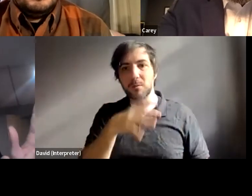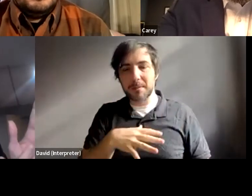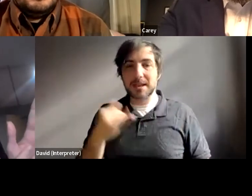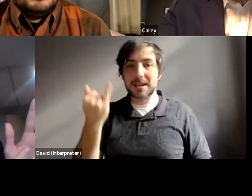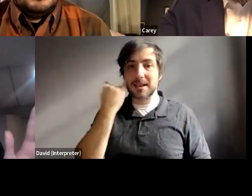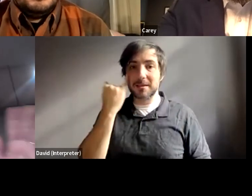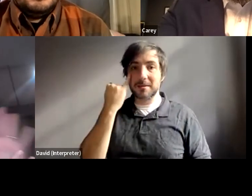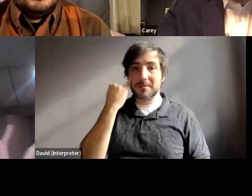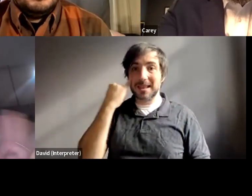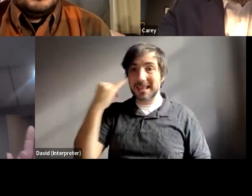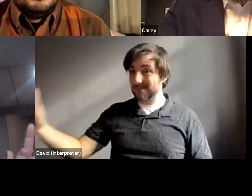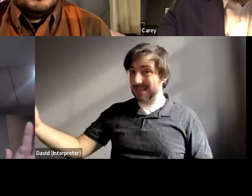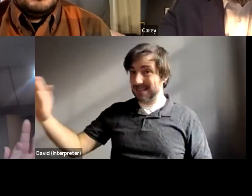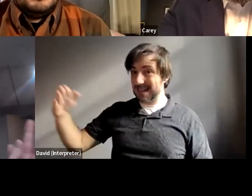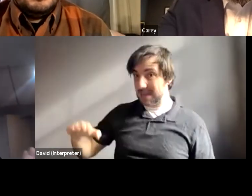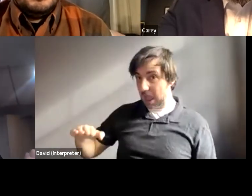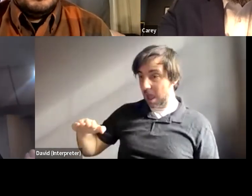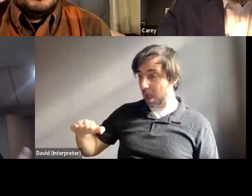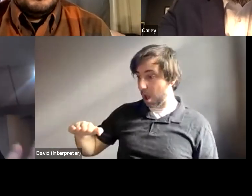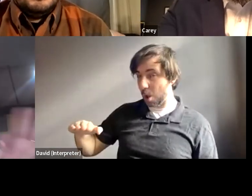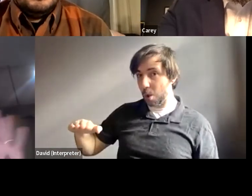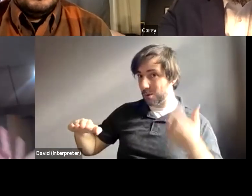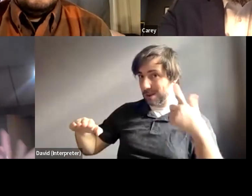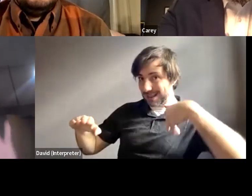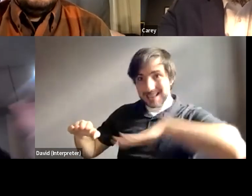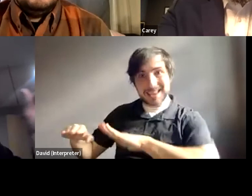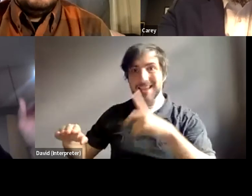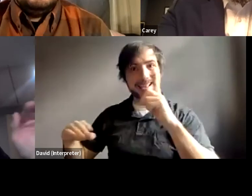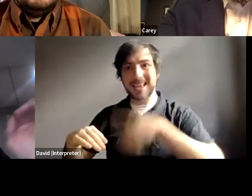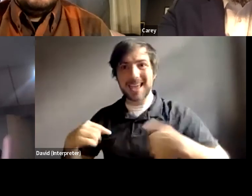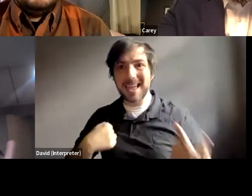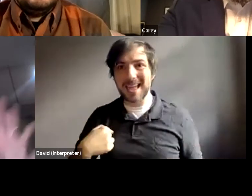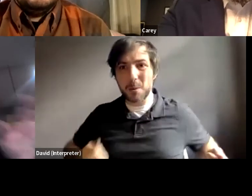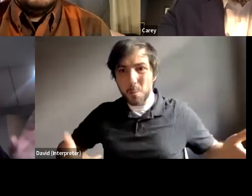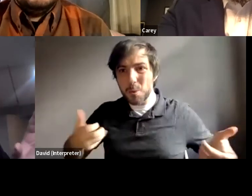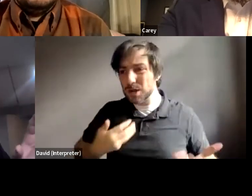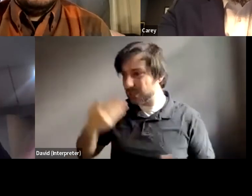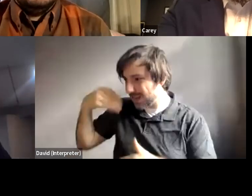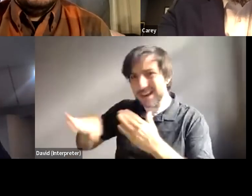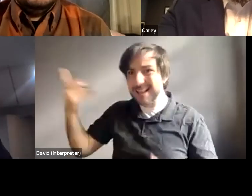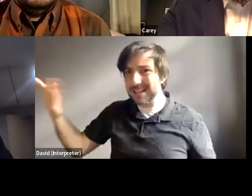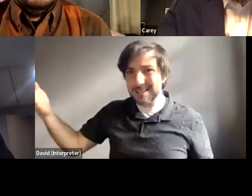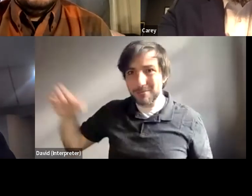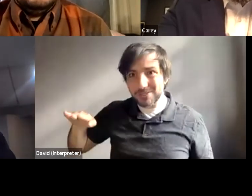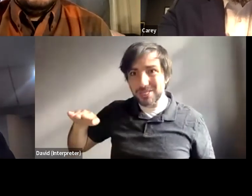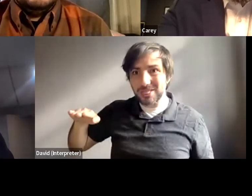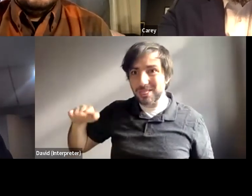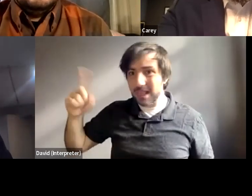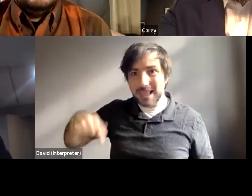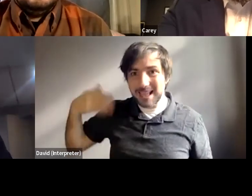in a wheelchair can't enter that stall . Those are things that people need to be more aware of. Also, park